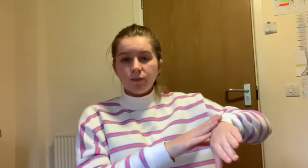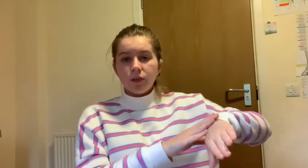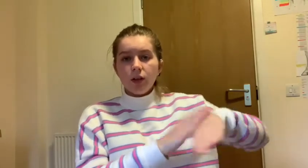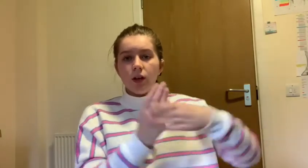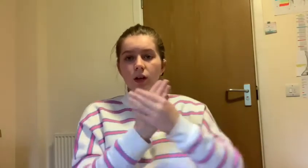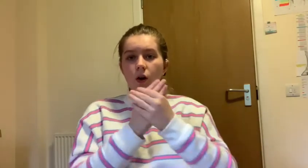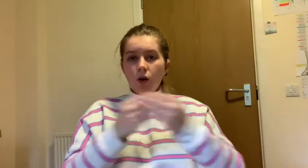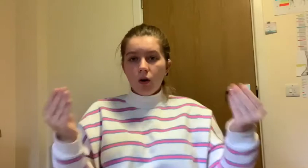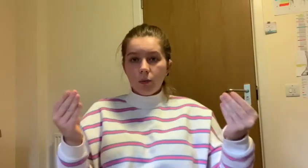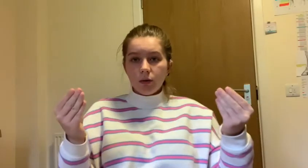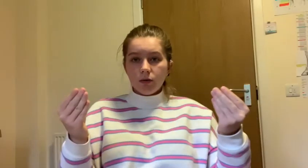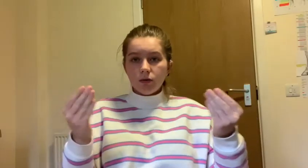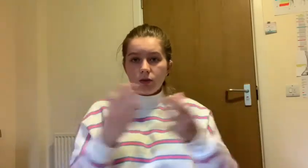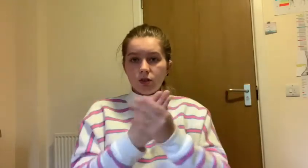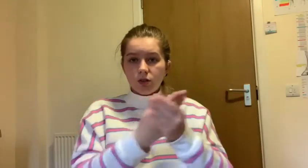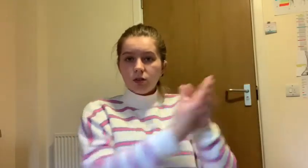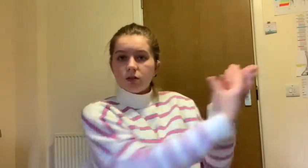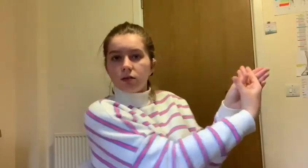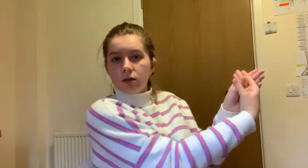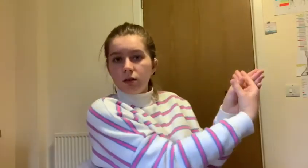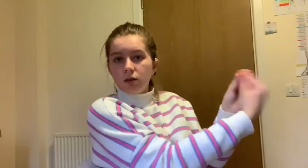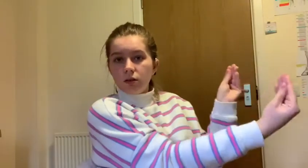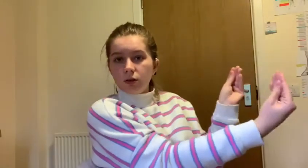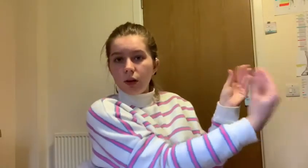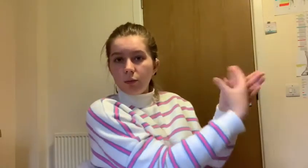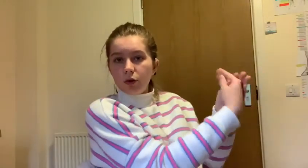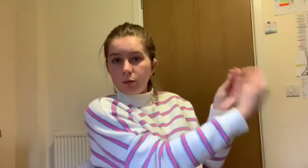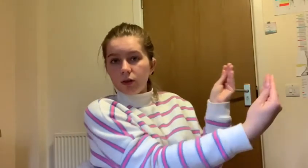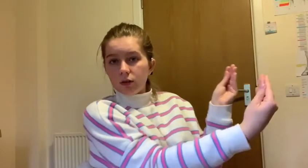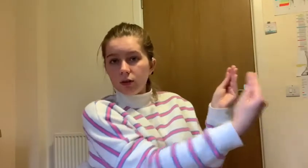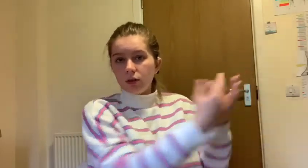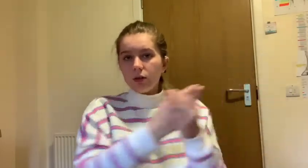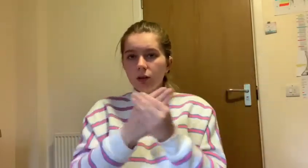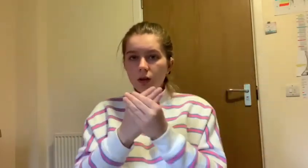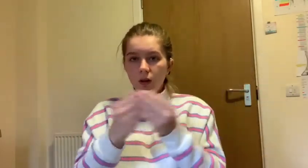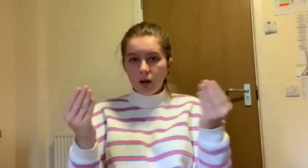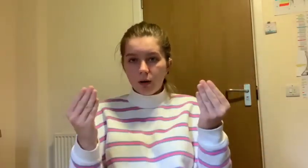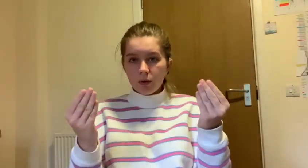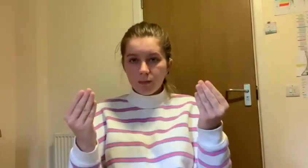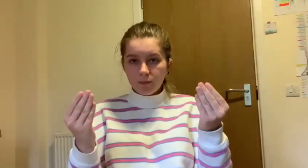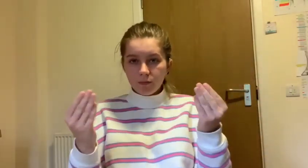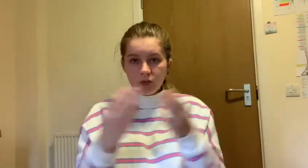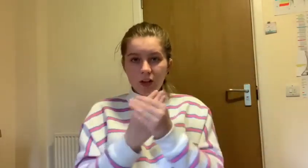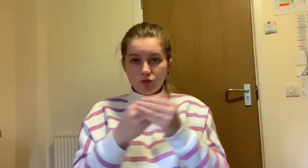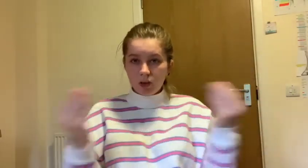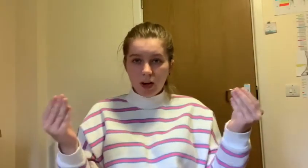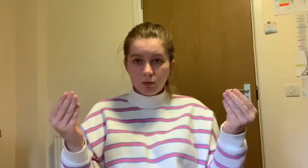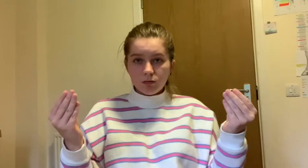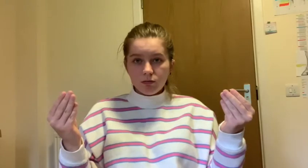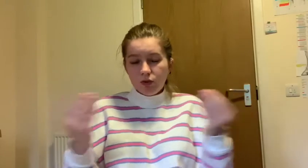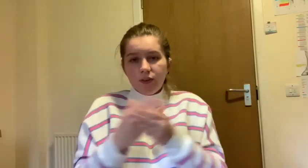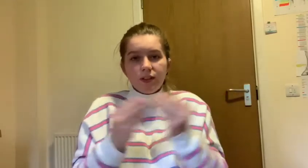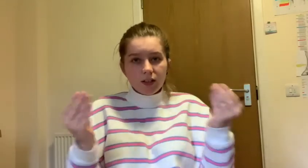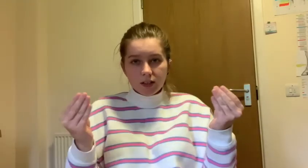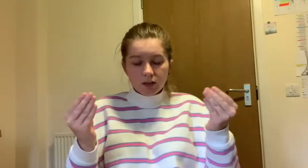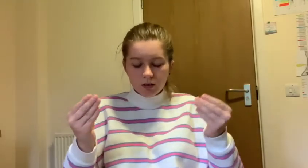"Up" so you just do that movement, "Up" so that is run out, nothing exist.